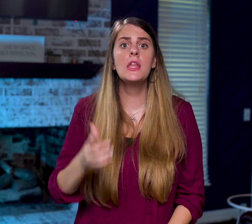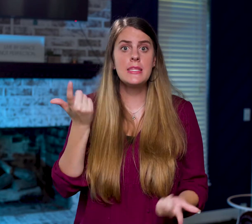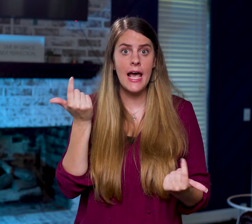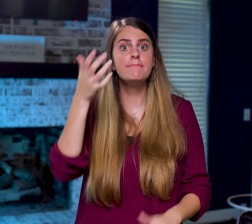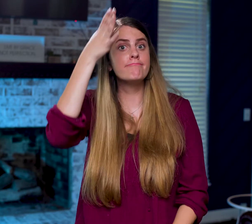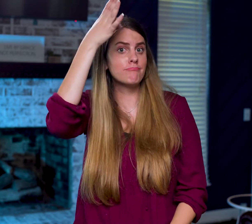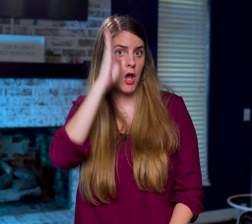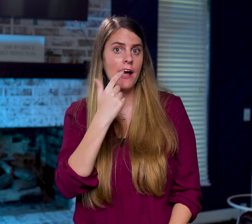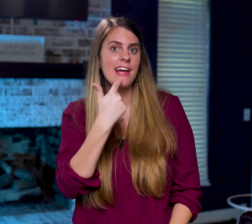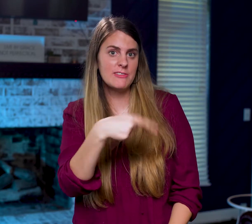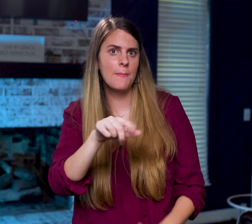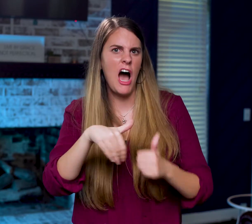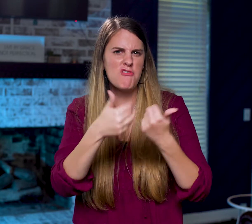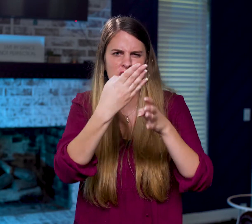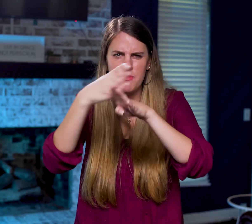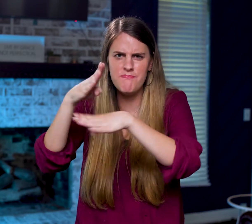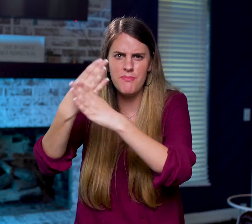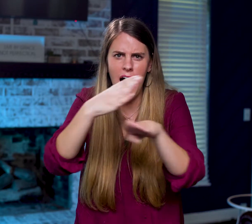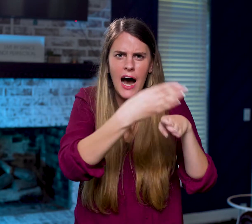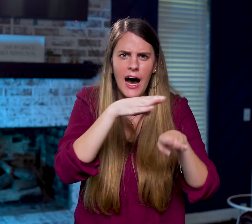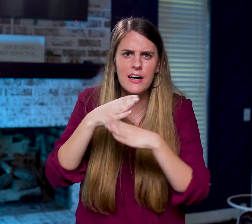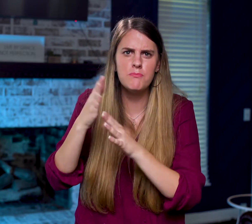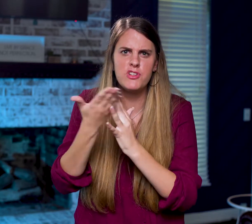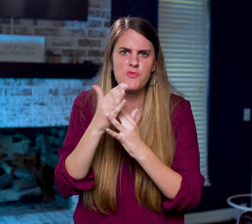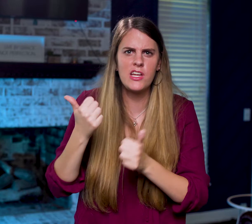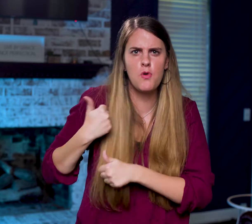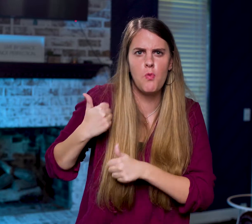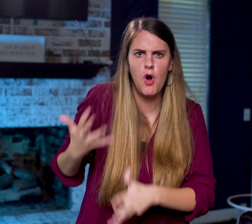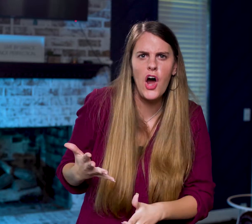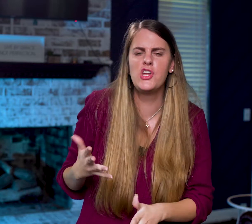then God tells them how to divide it between warriors,